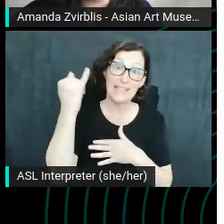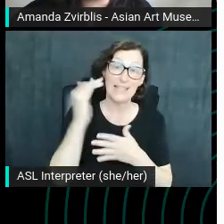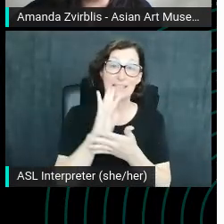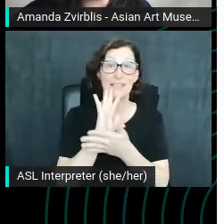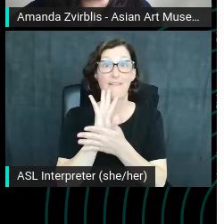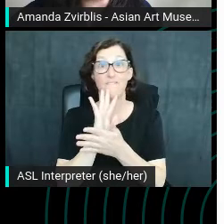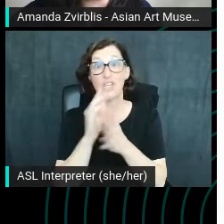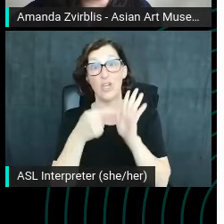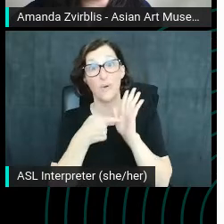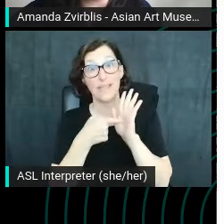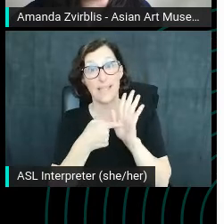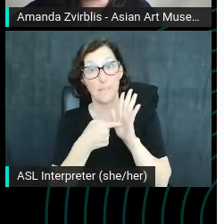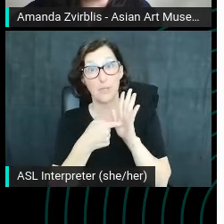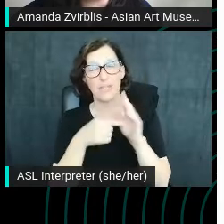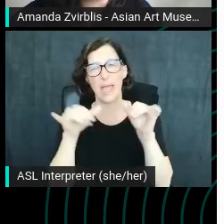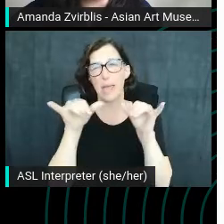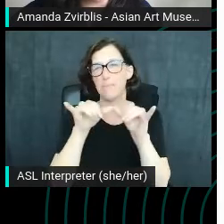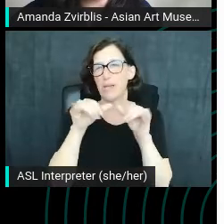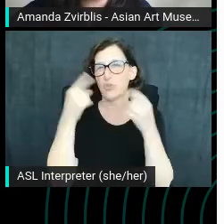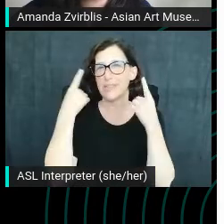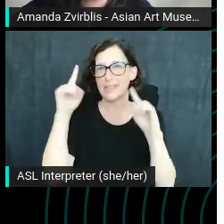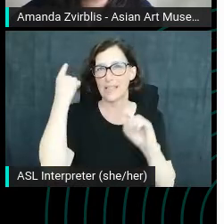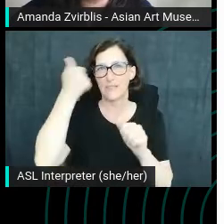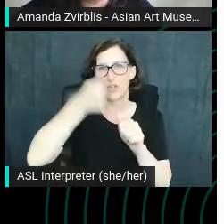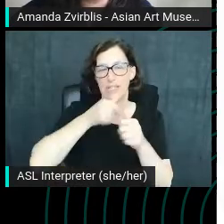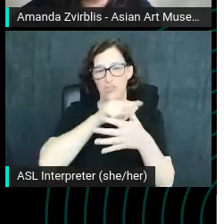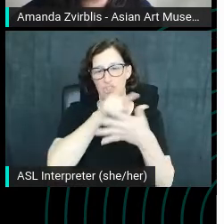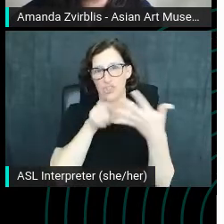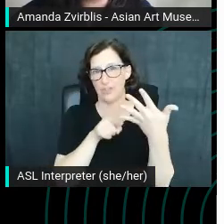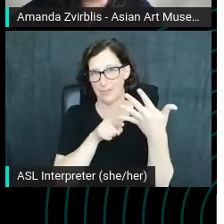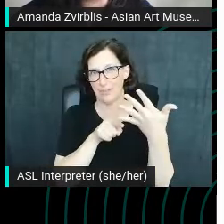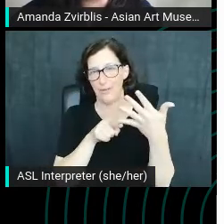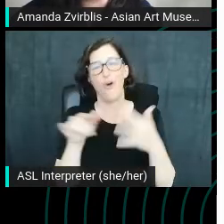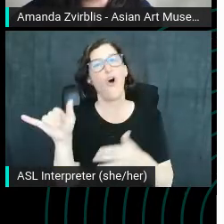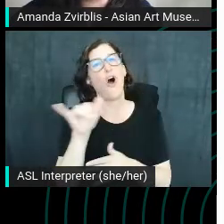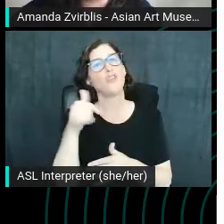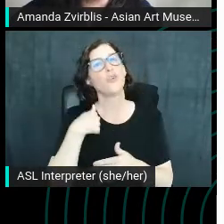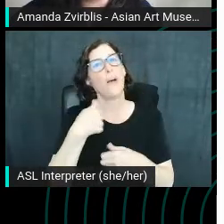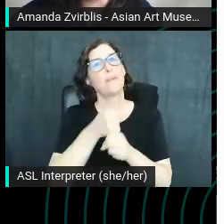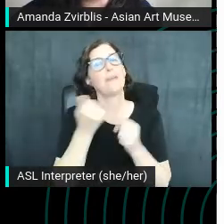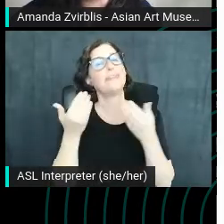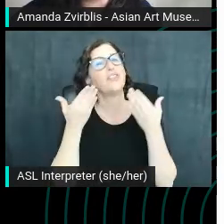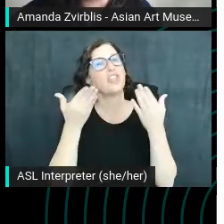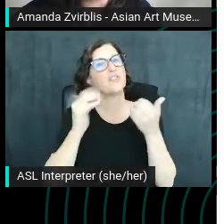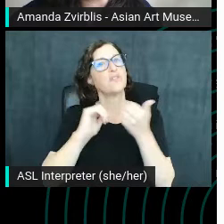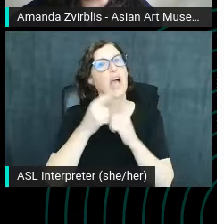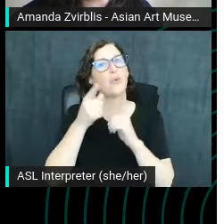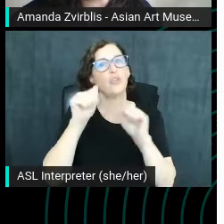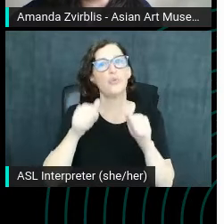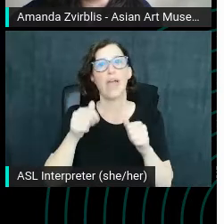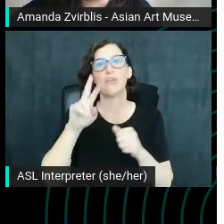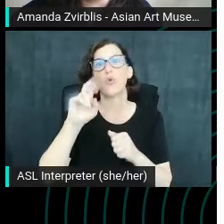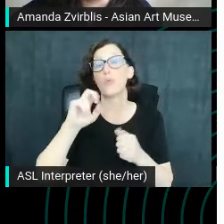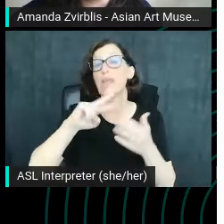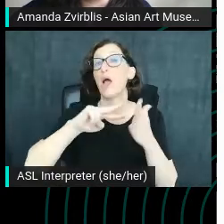and measurements of success for each step. I'll also be making suggestions for how you can repurpose existing content